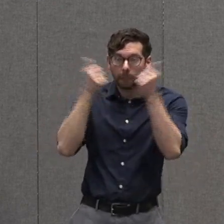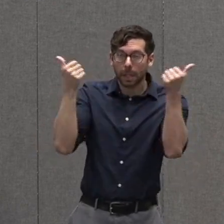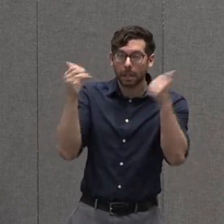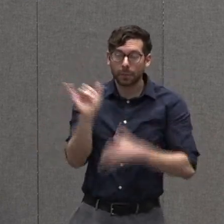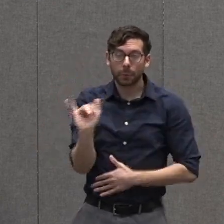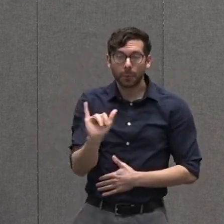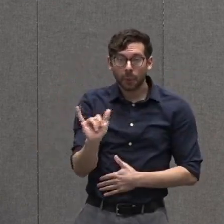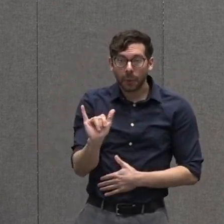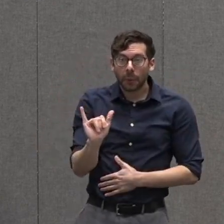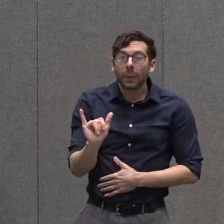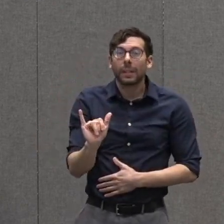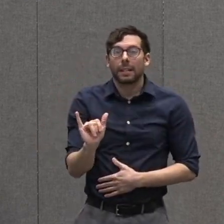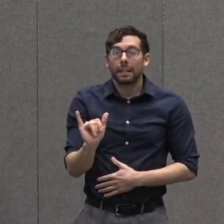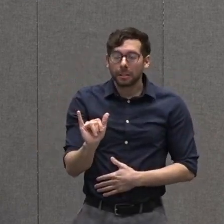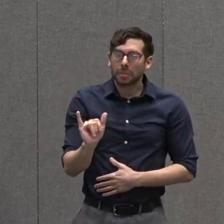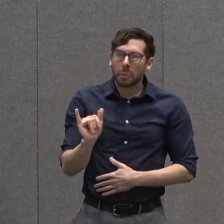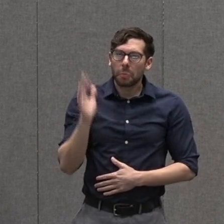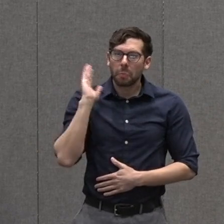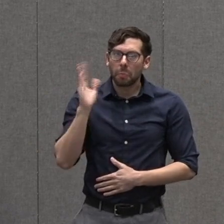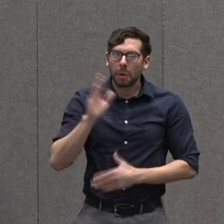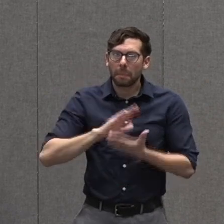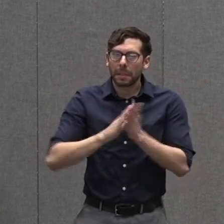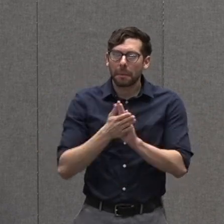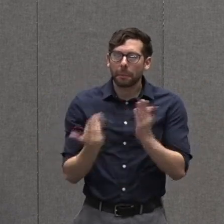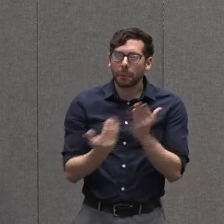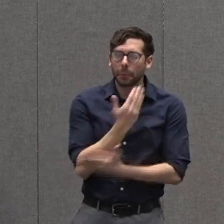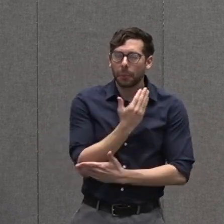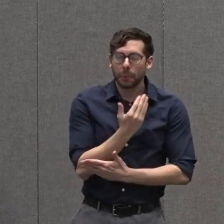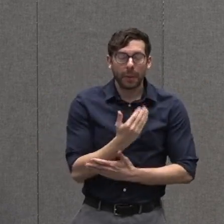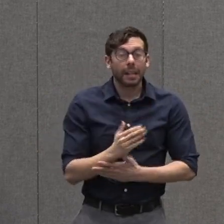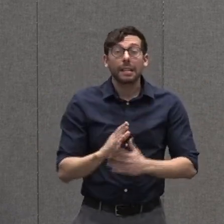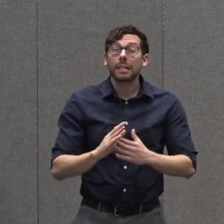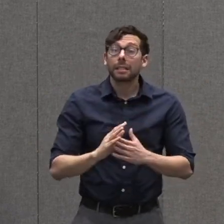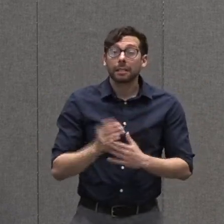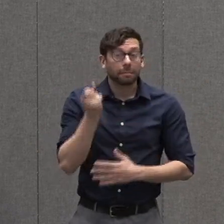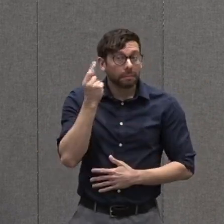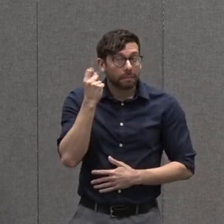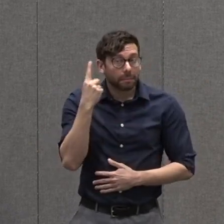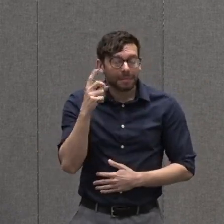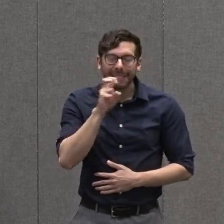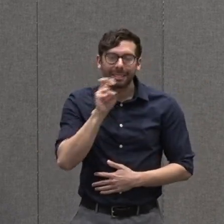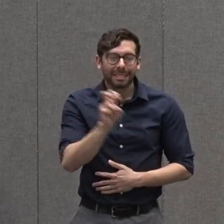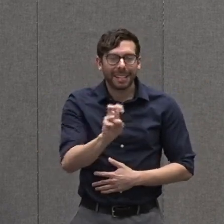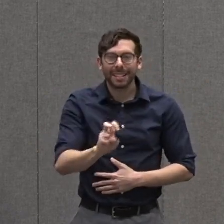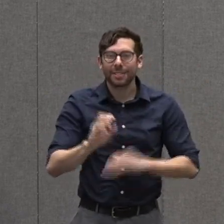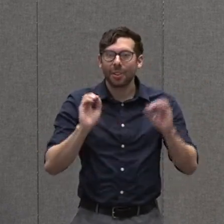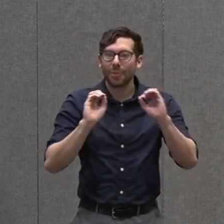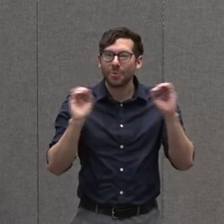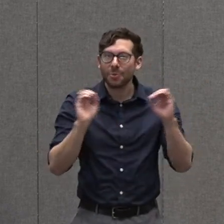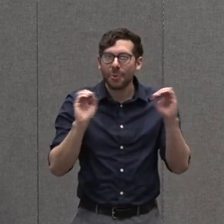But they can see through that, they have no eyelids. Snakes have no eyelids, so they can't close their eyes.